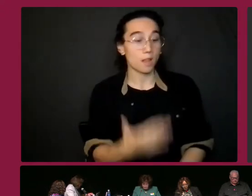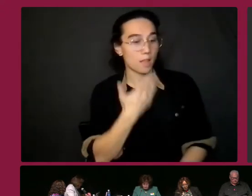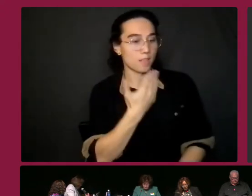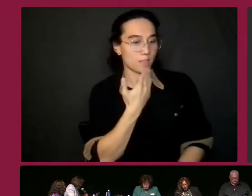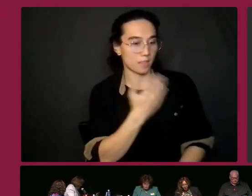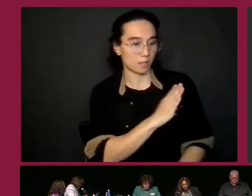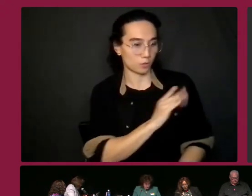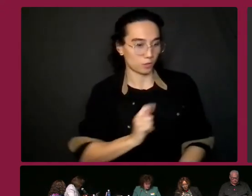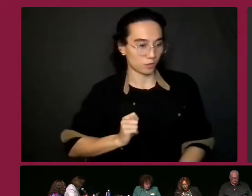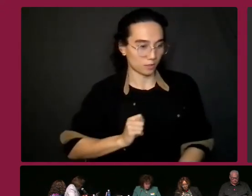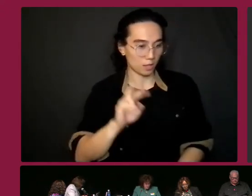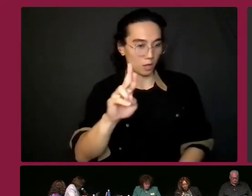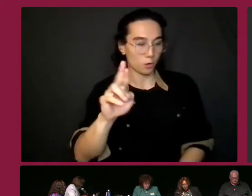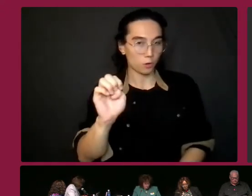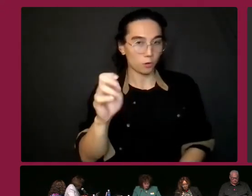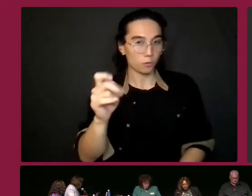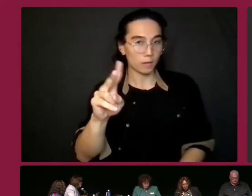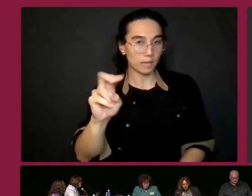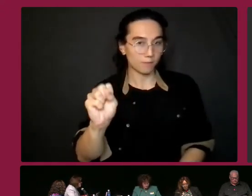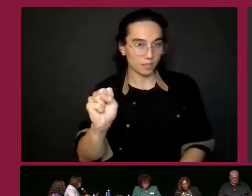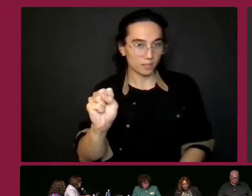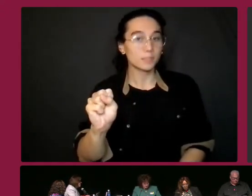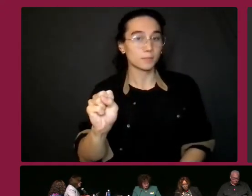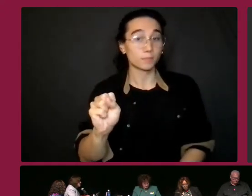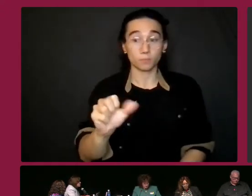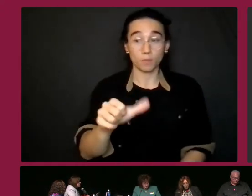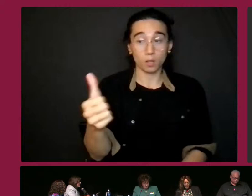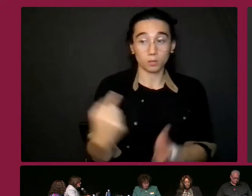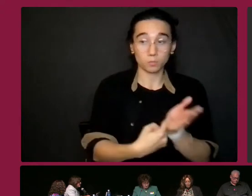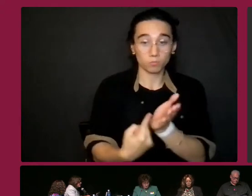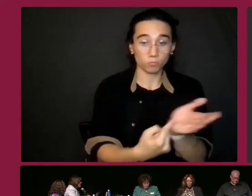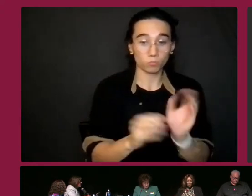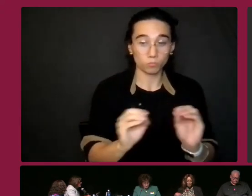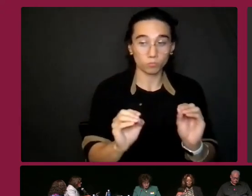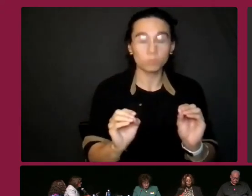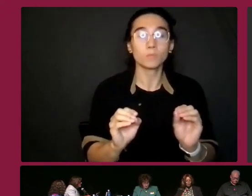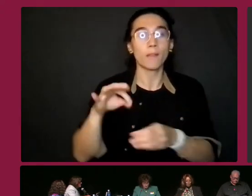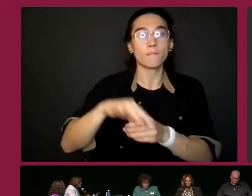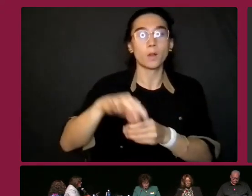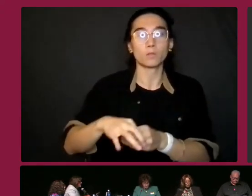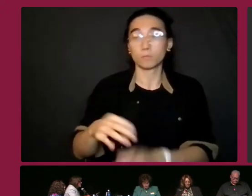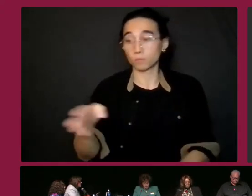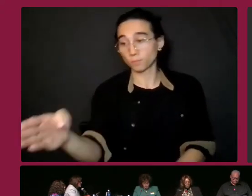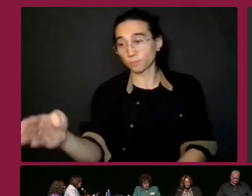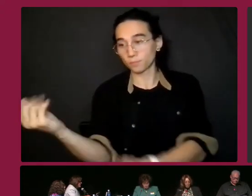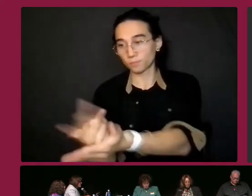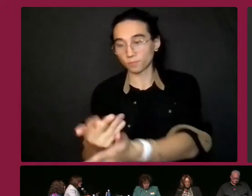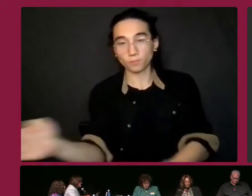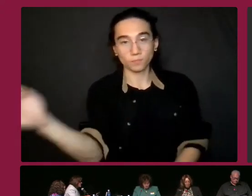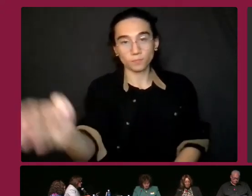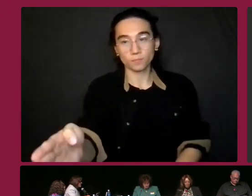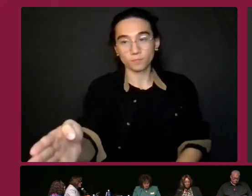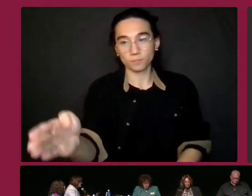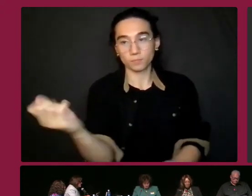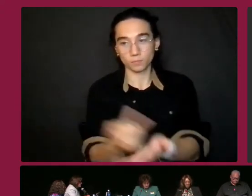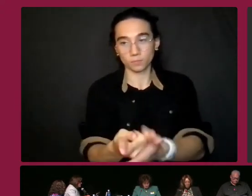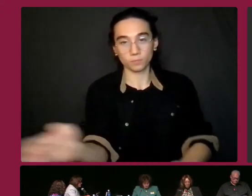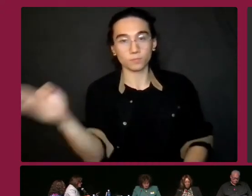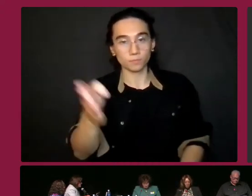Any further discussion? The vote? Student Trustee Rivera? Approve. Trustee Gaines? Approve. Trustee Rives?